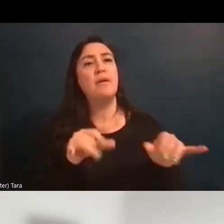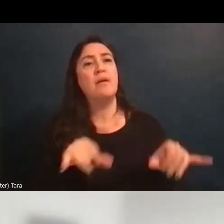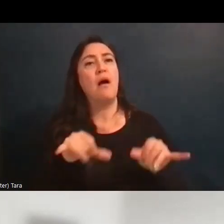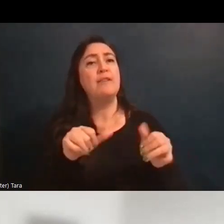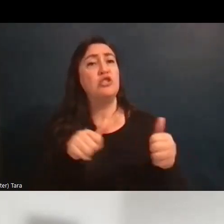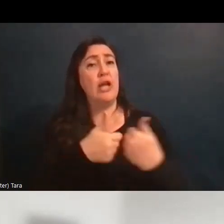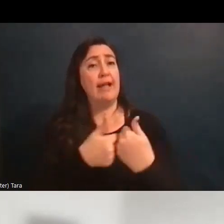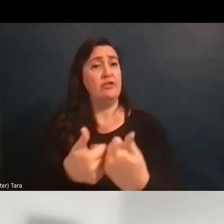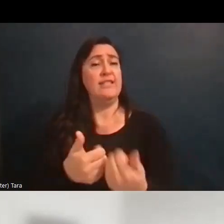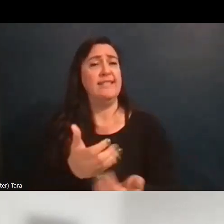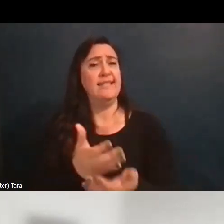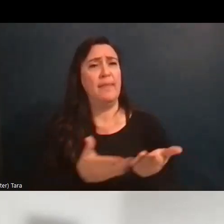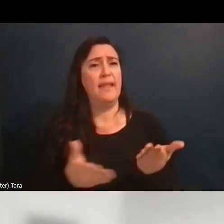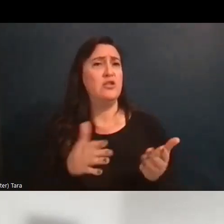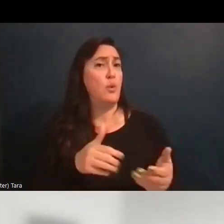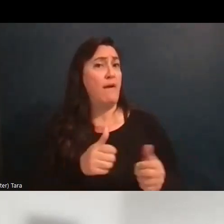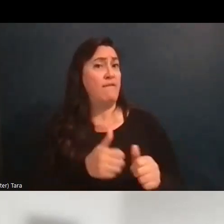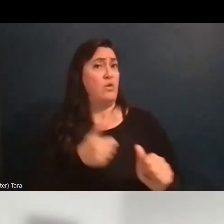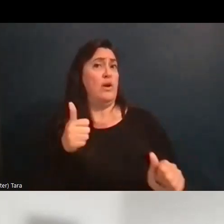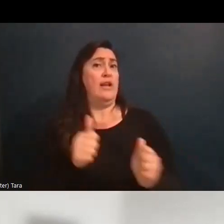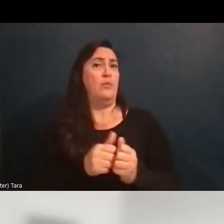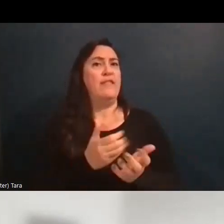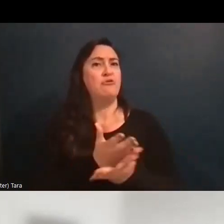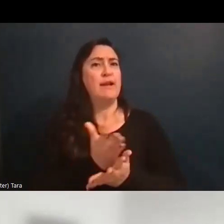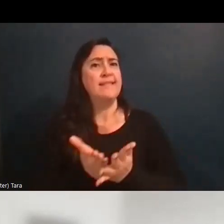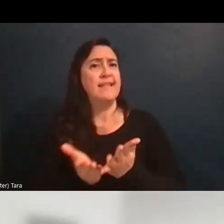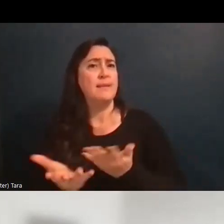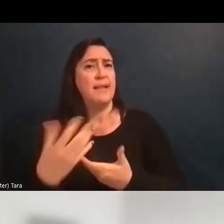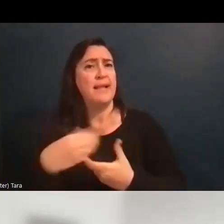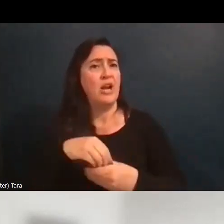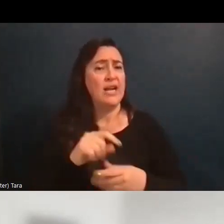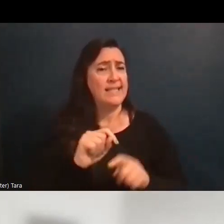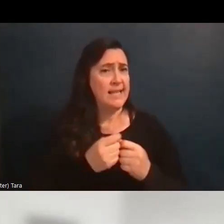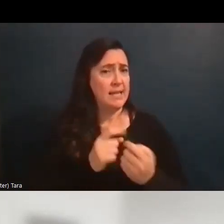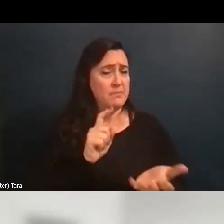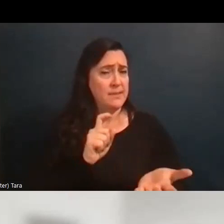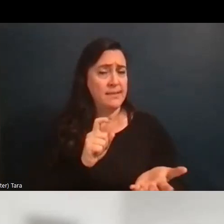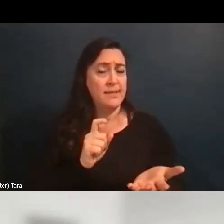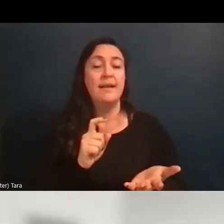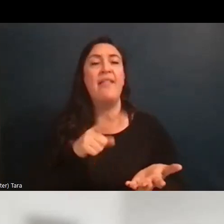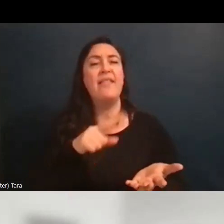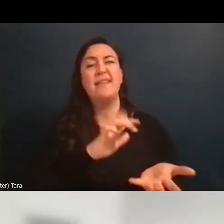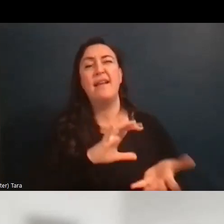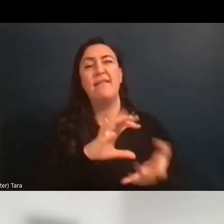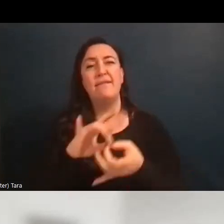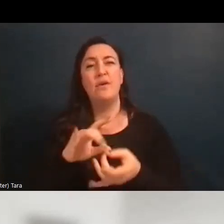in transdisciplinary teams? And this kind of goes hand in hand with another question,